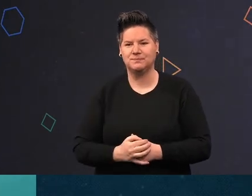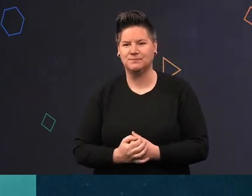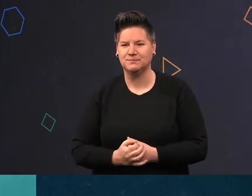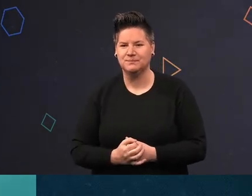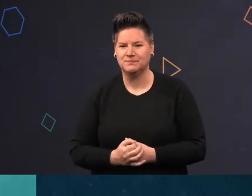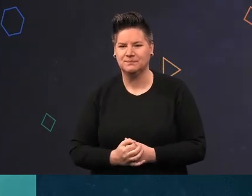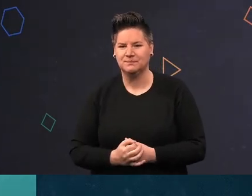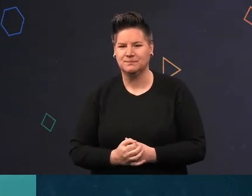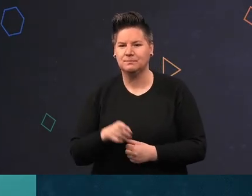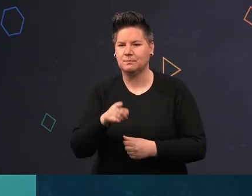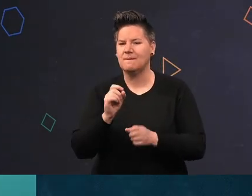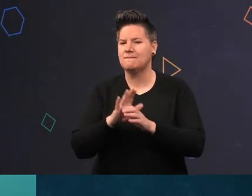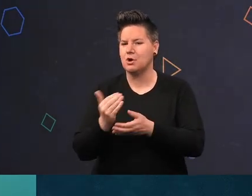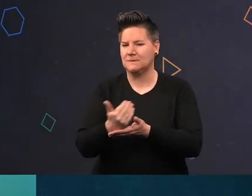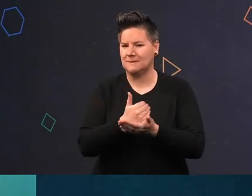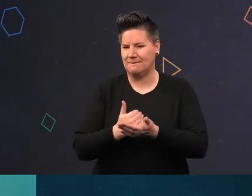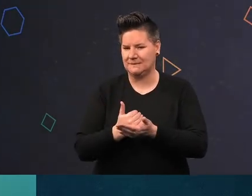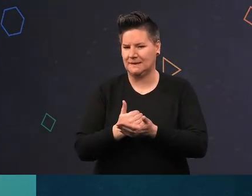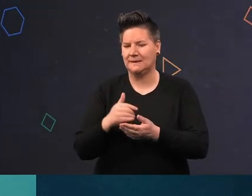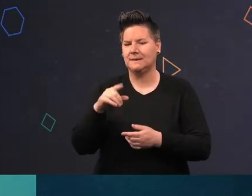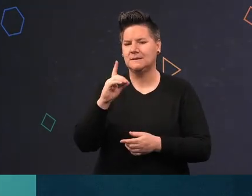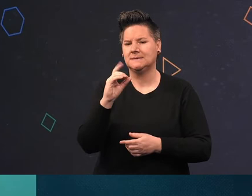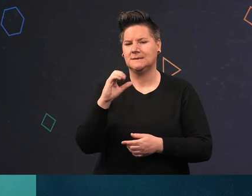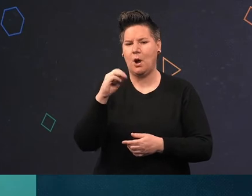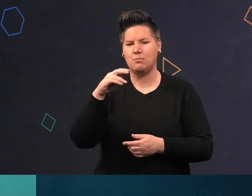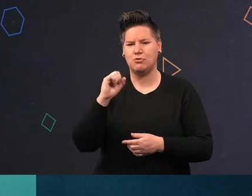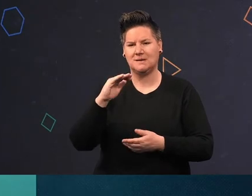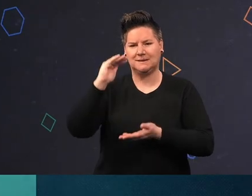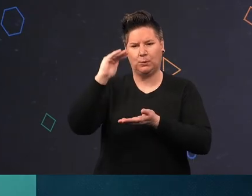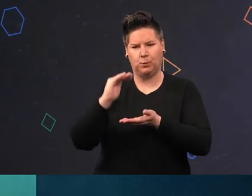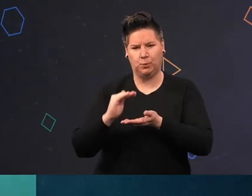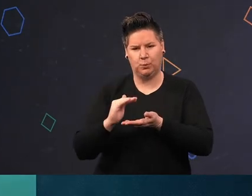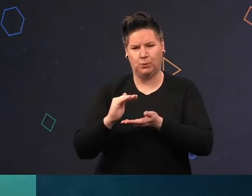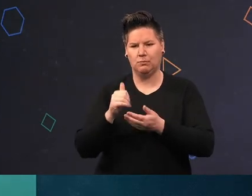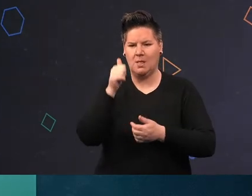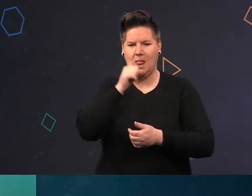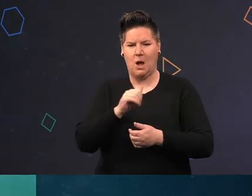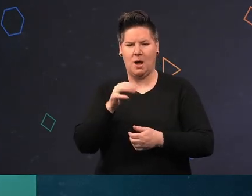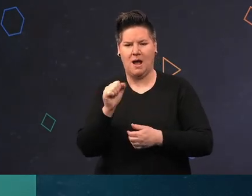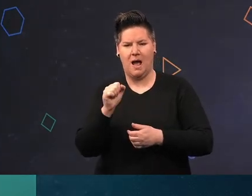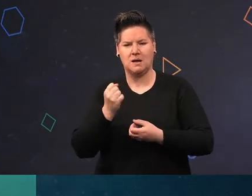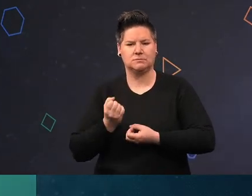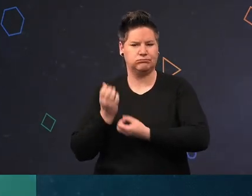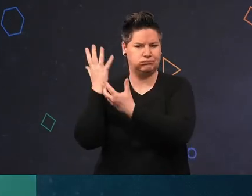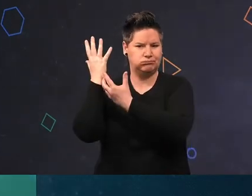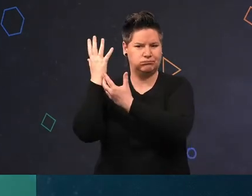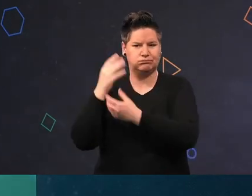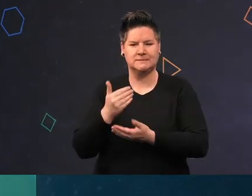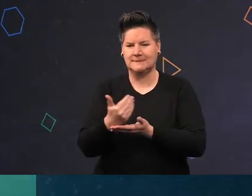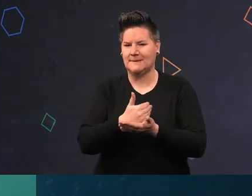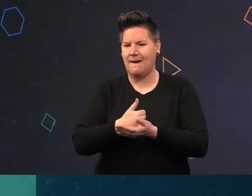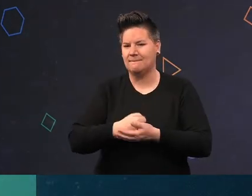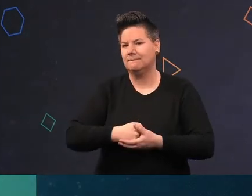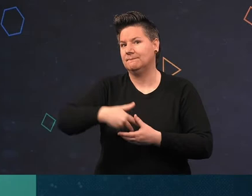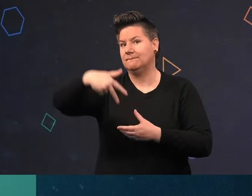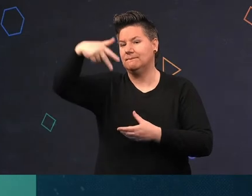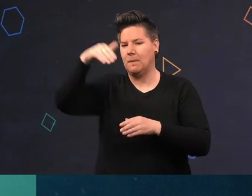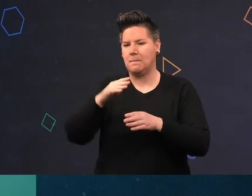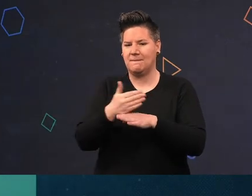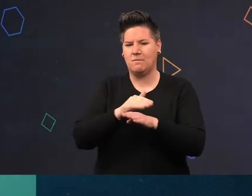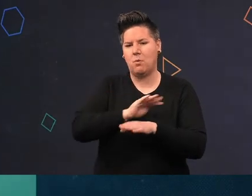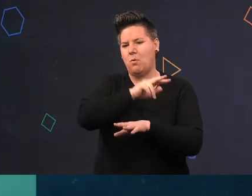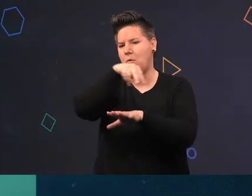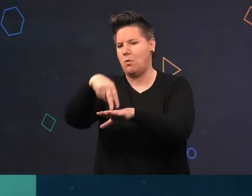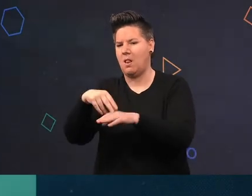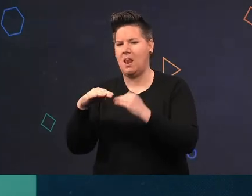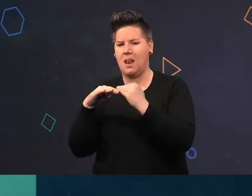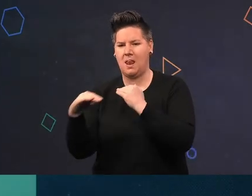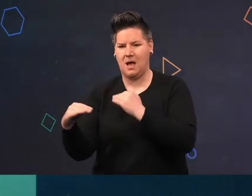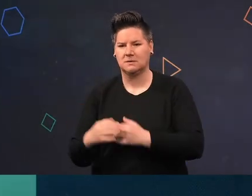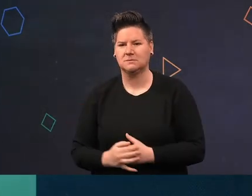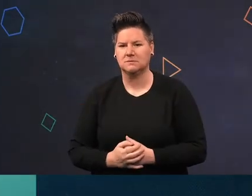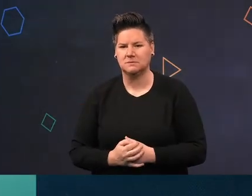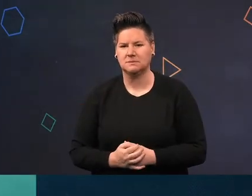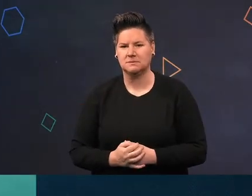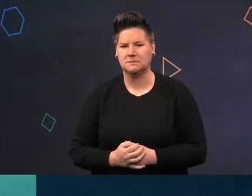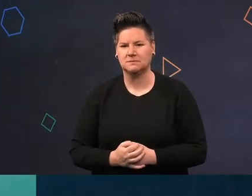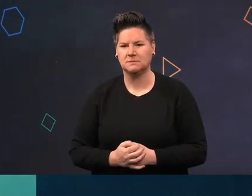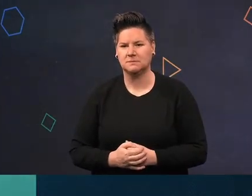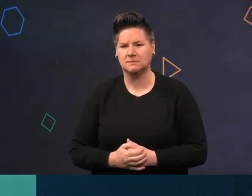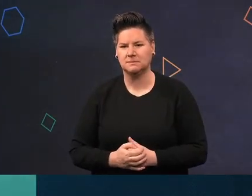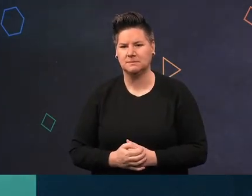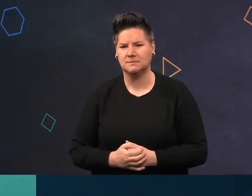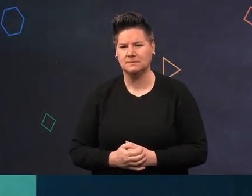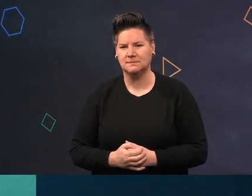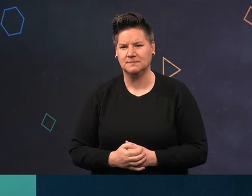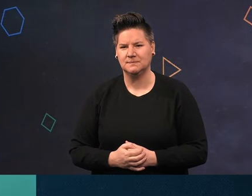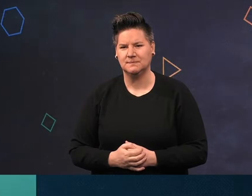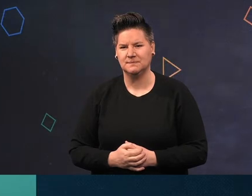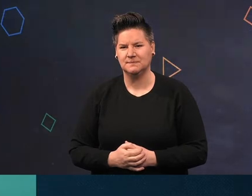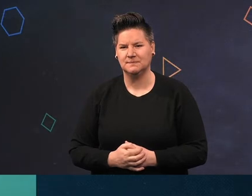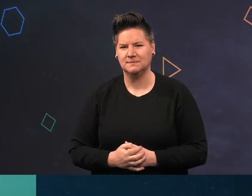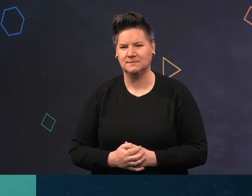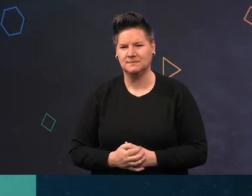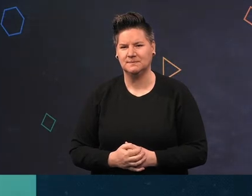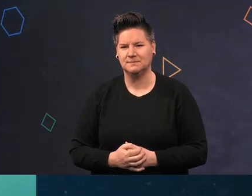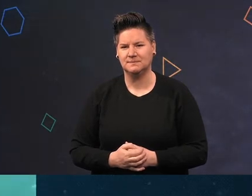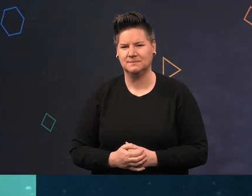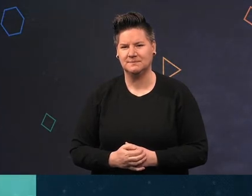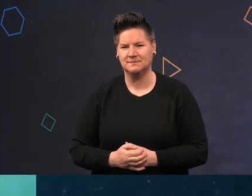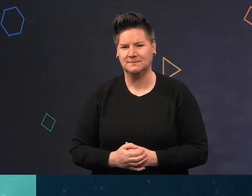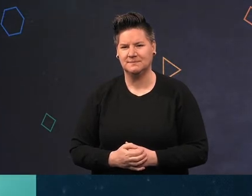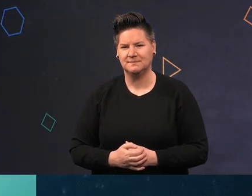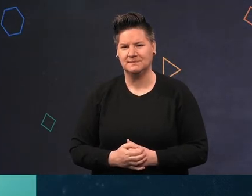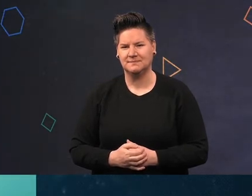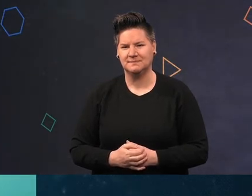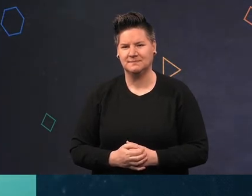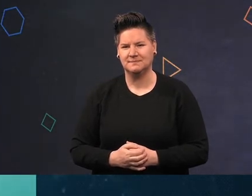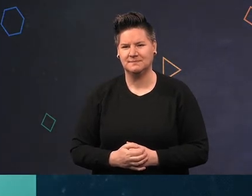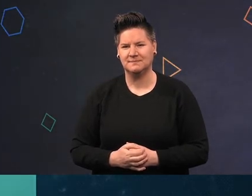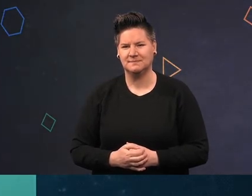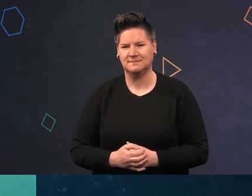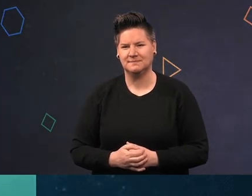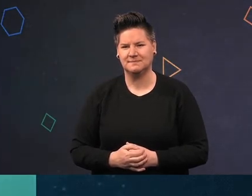safety stops. Decompressing that just allows any gas to fizz out safely before surfacing